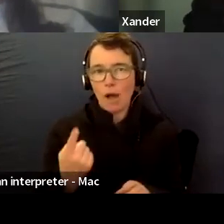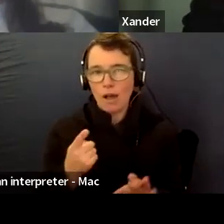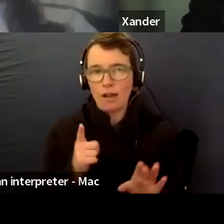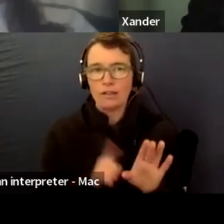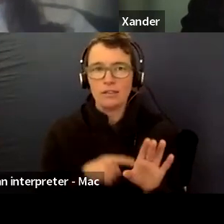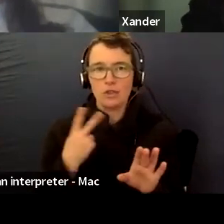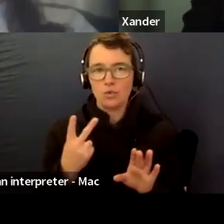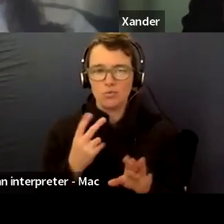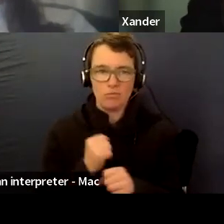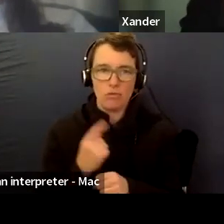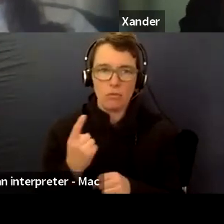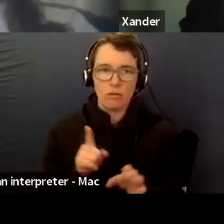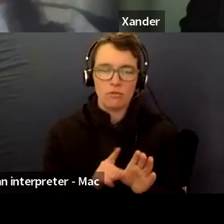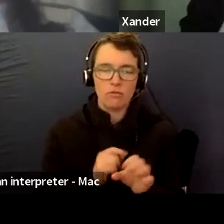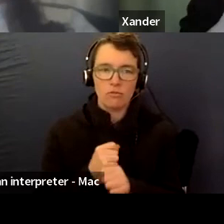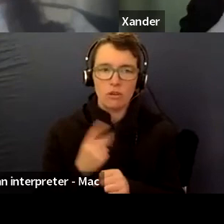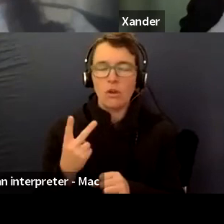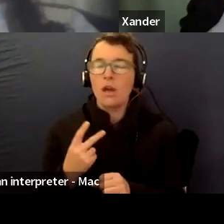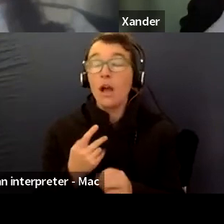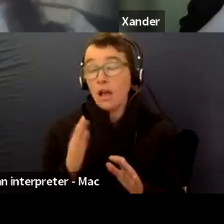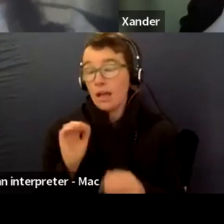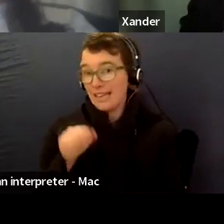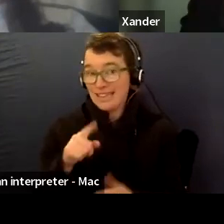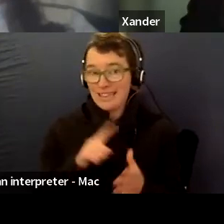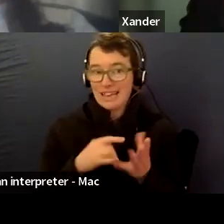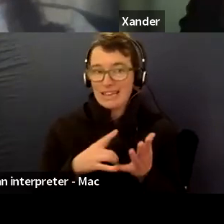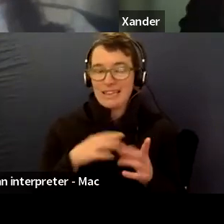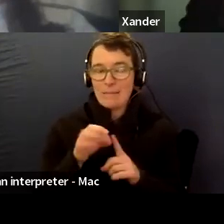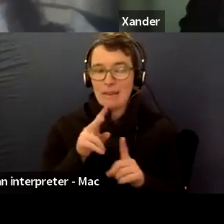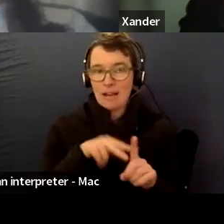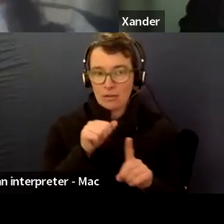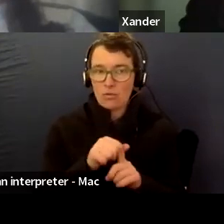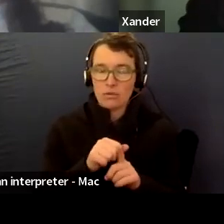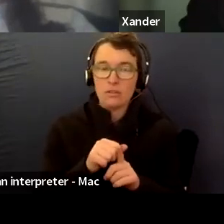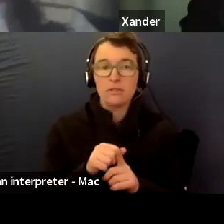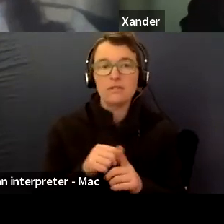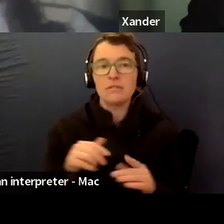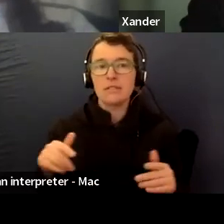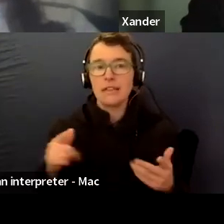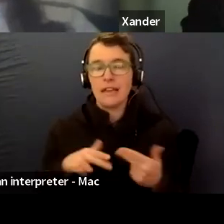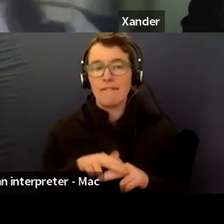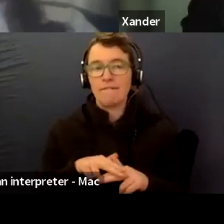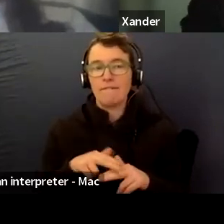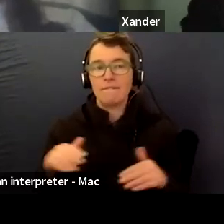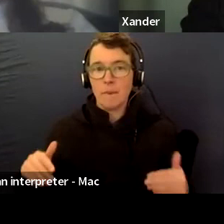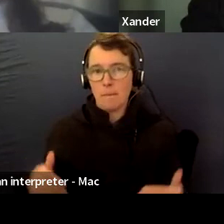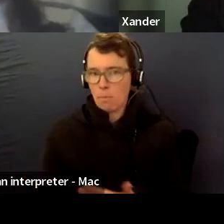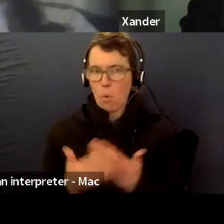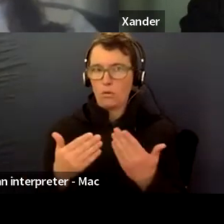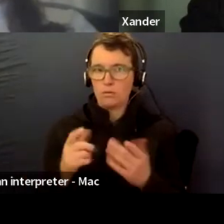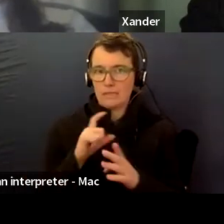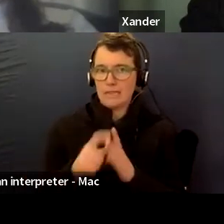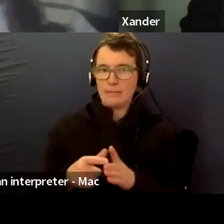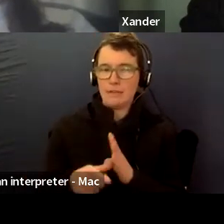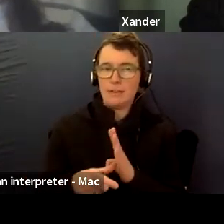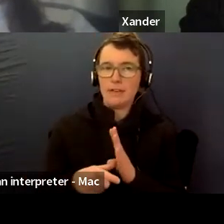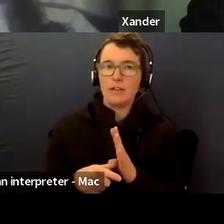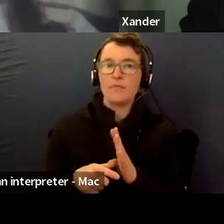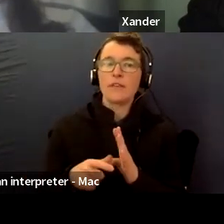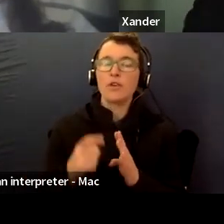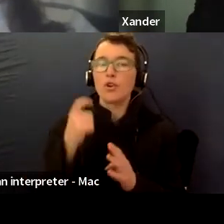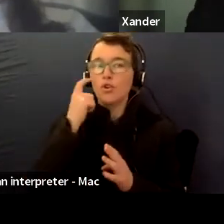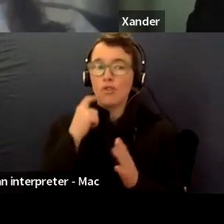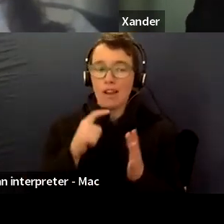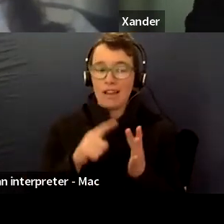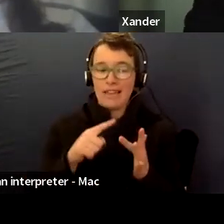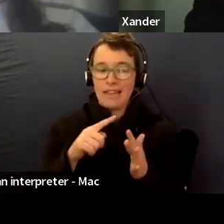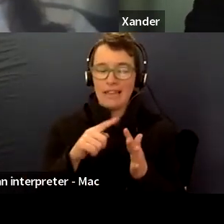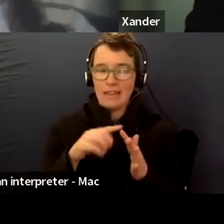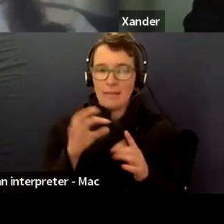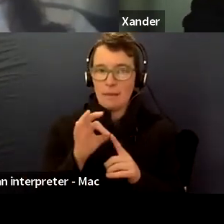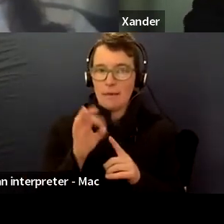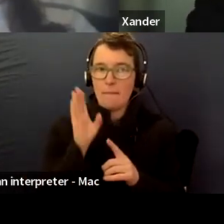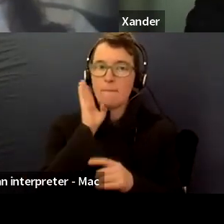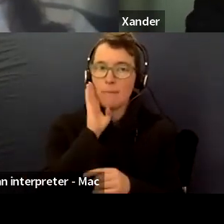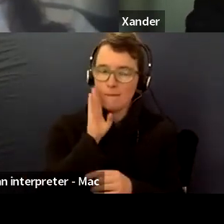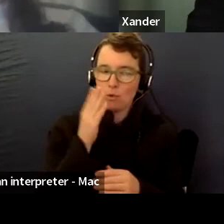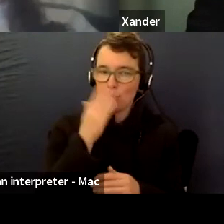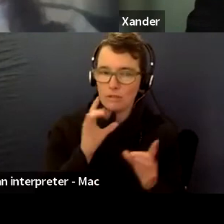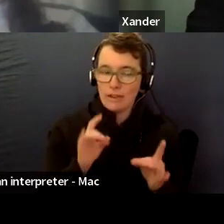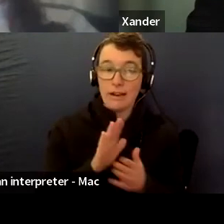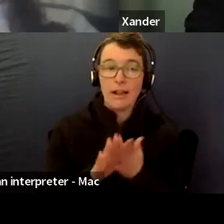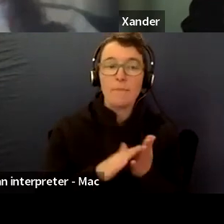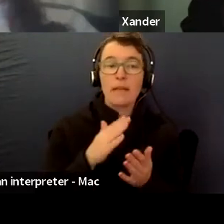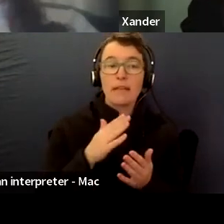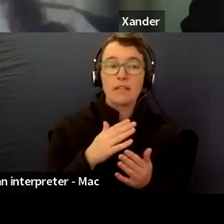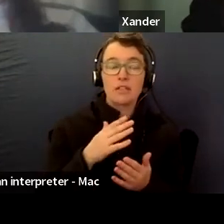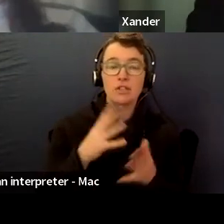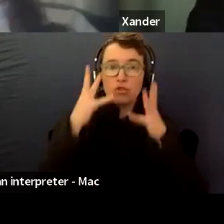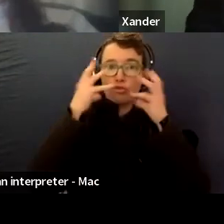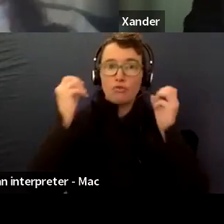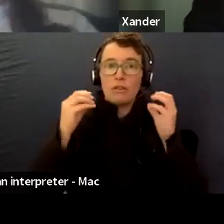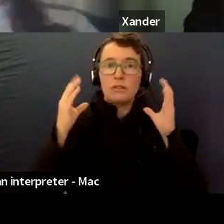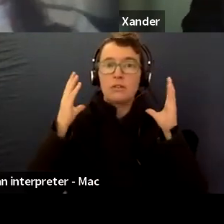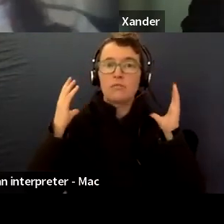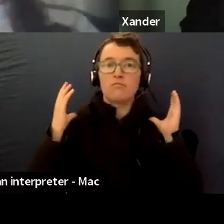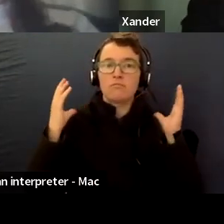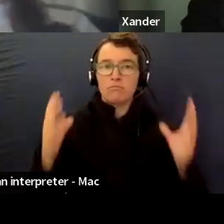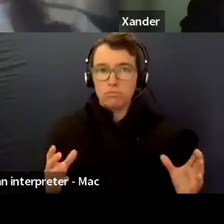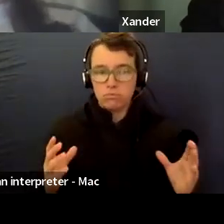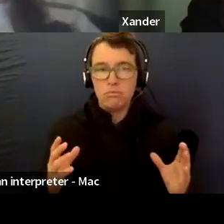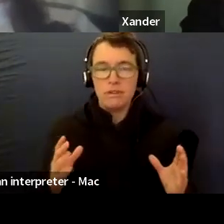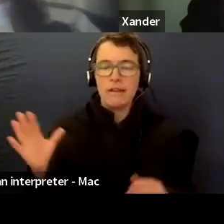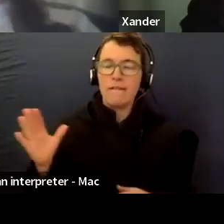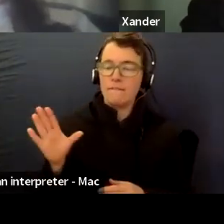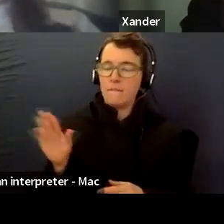Like, obviously you do it as soon as possible but if it's something you're born with doing it as soon as possible for school starts means less stress for the student less stress for the school, and less stress for everyone so from day one.